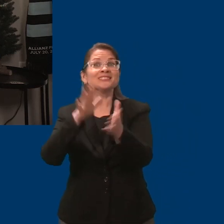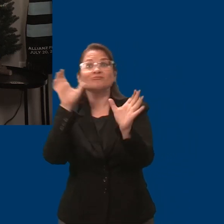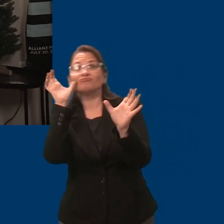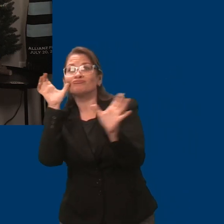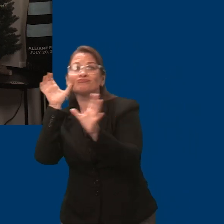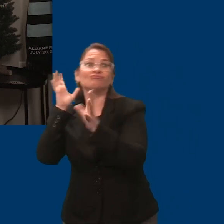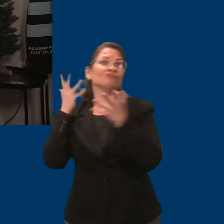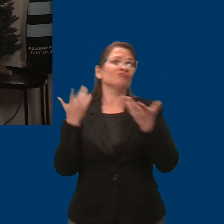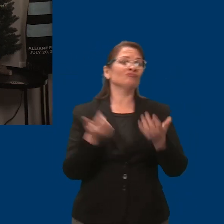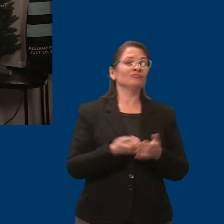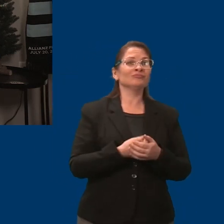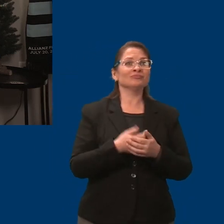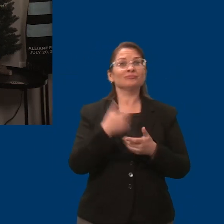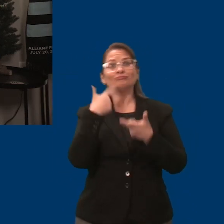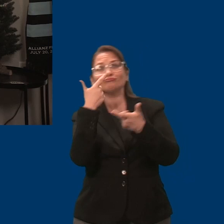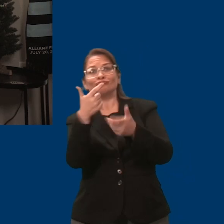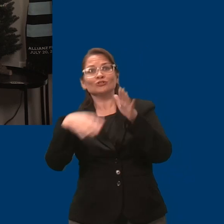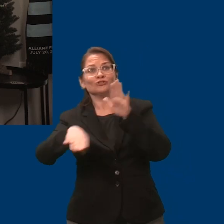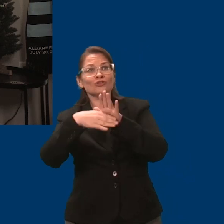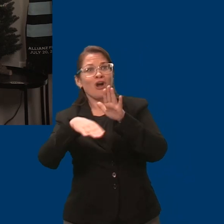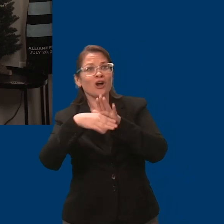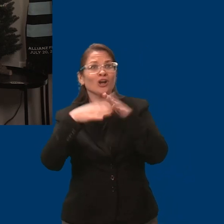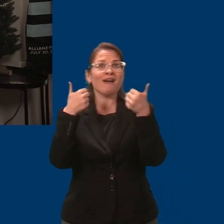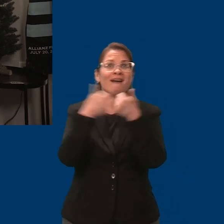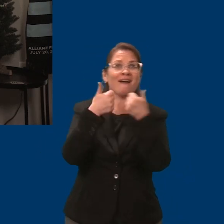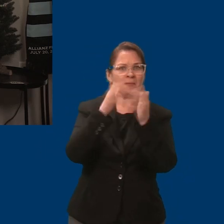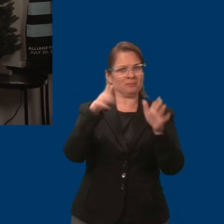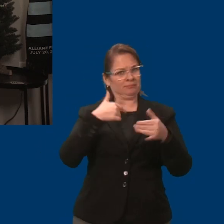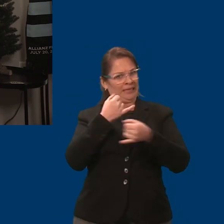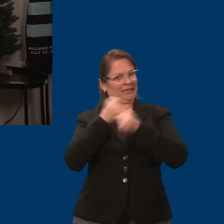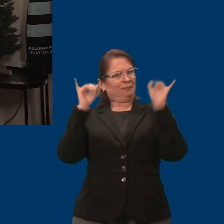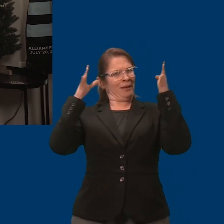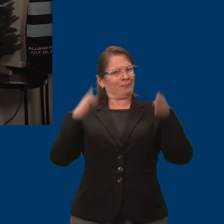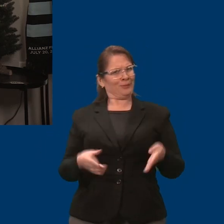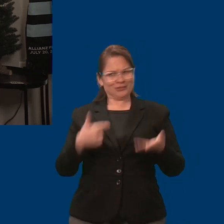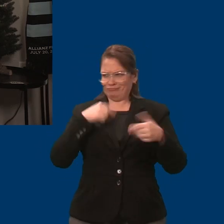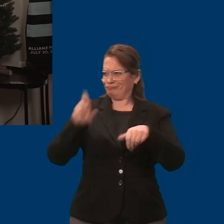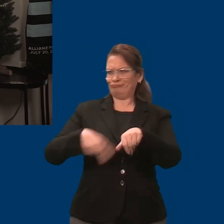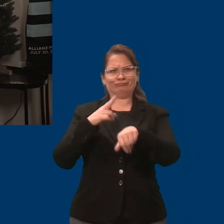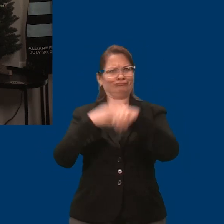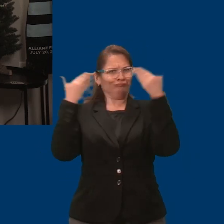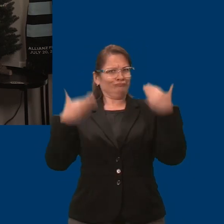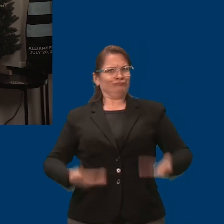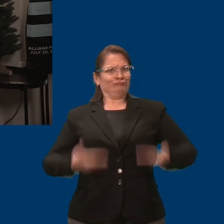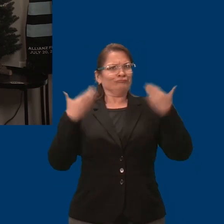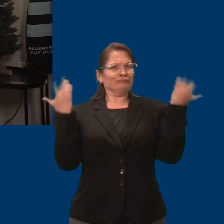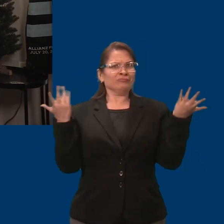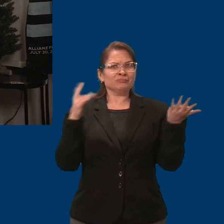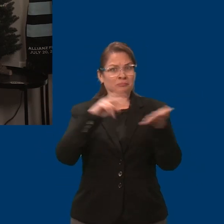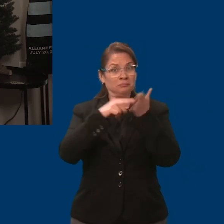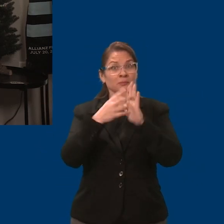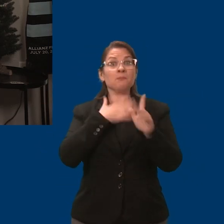I choose to live independently, and I can, if I have the accessible housing and supports I need.